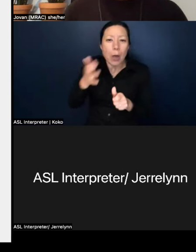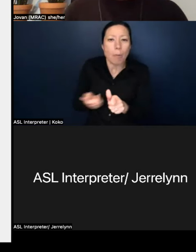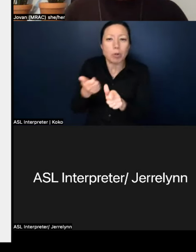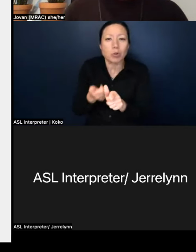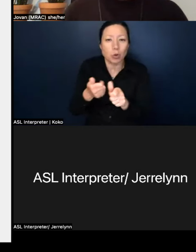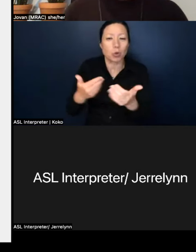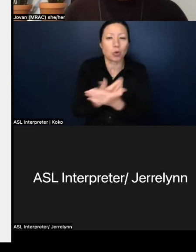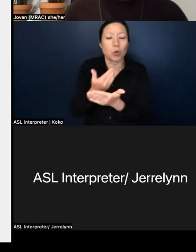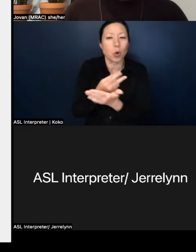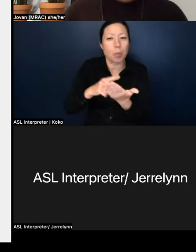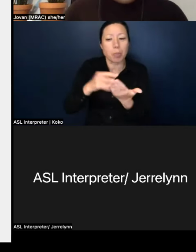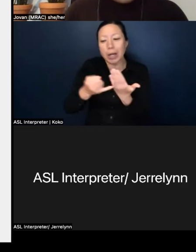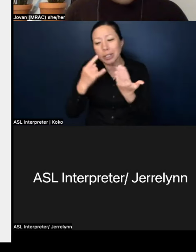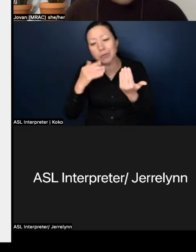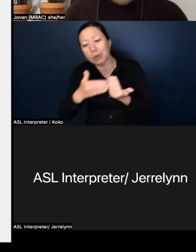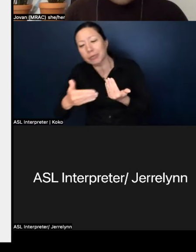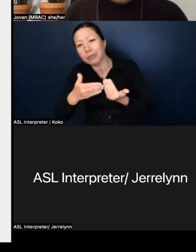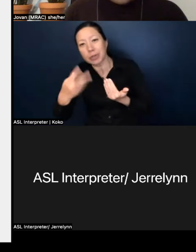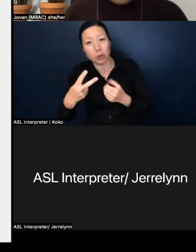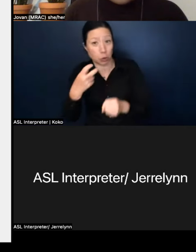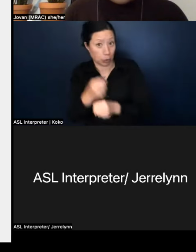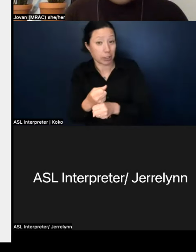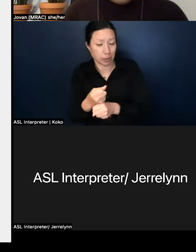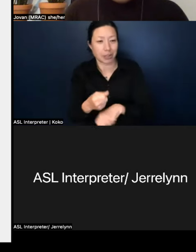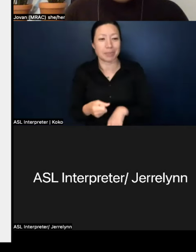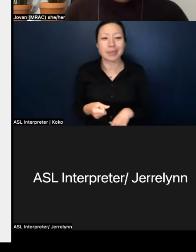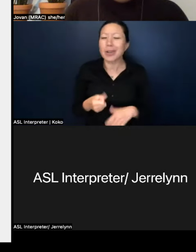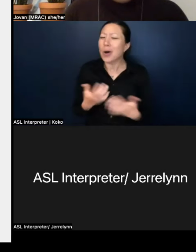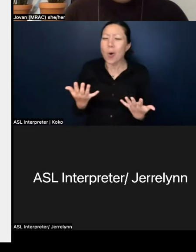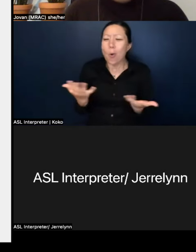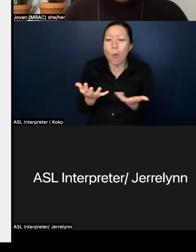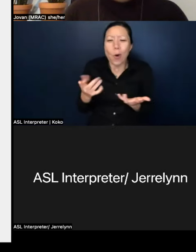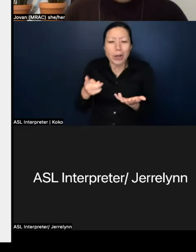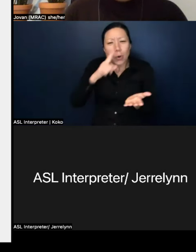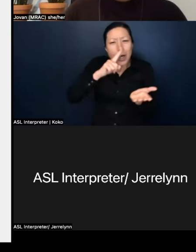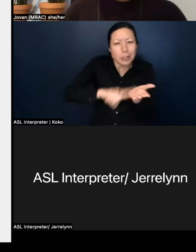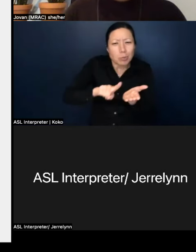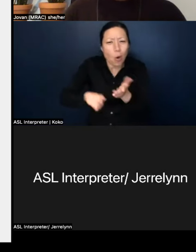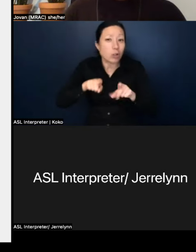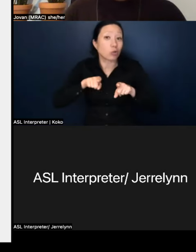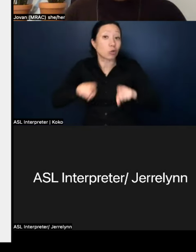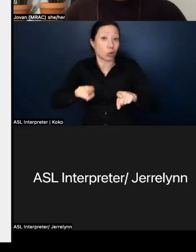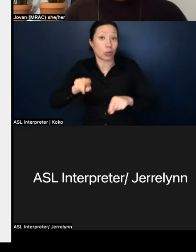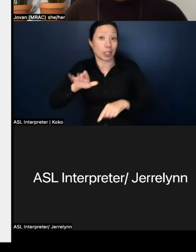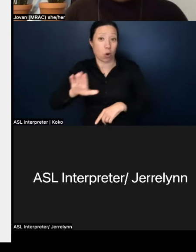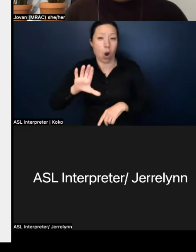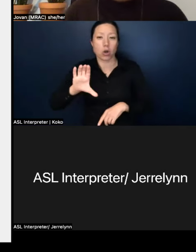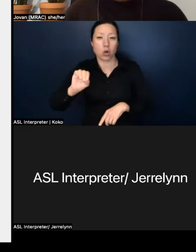might be exploring during the cohort period. So, the answer to this question will help us